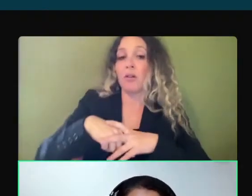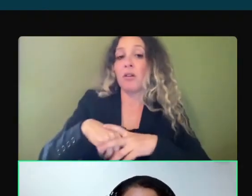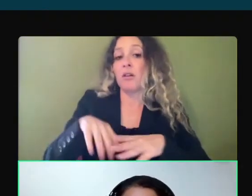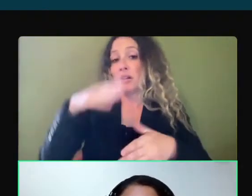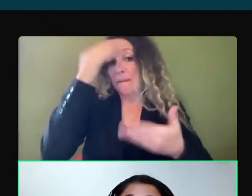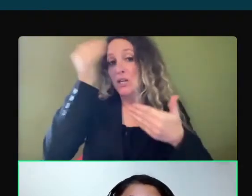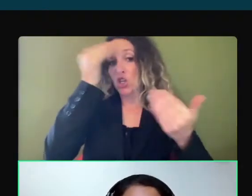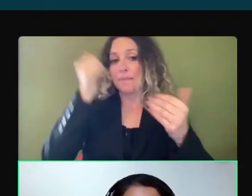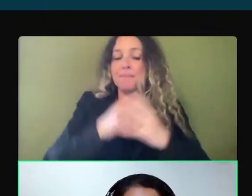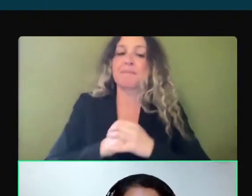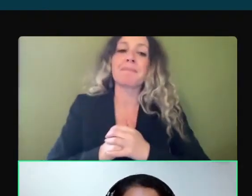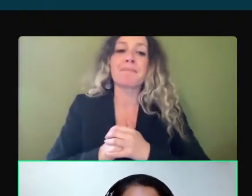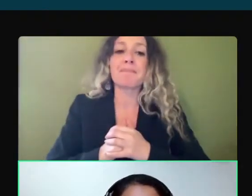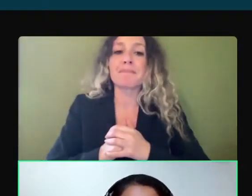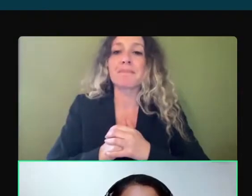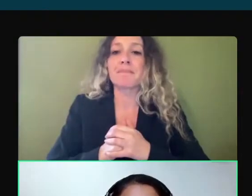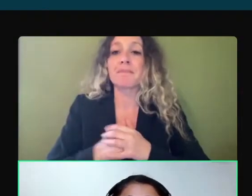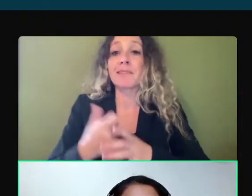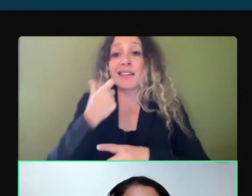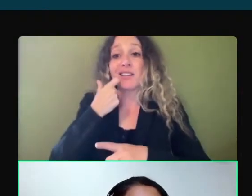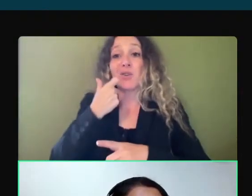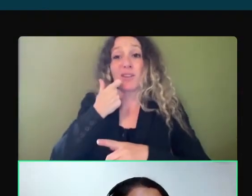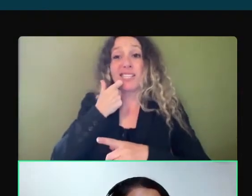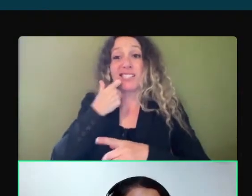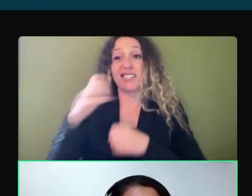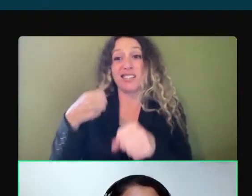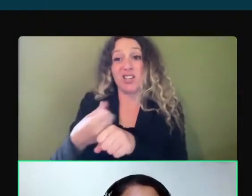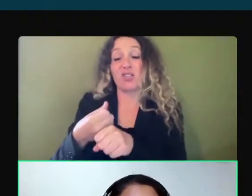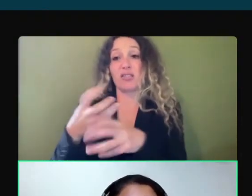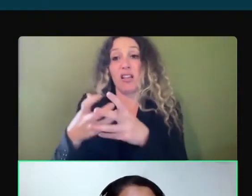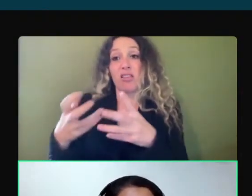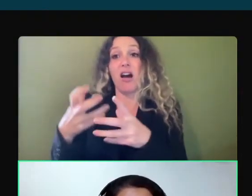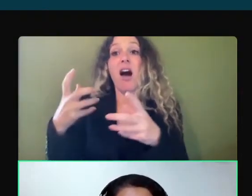incident celebrities in the last few years. There's other conditions such as Lewy body